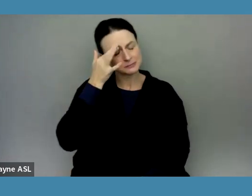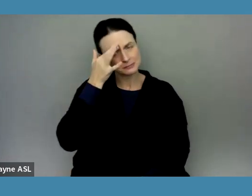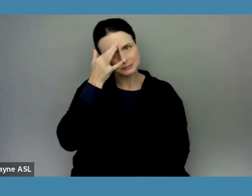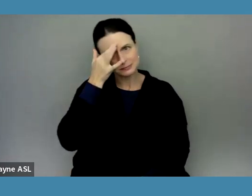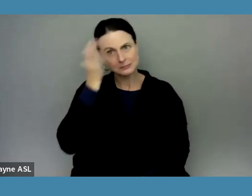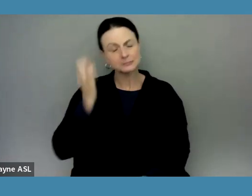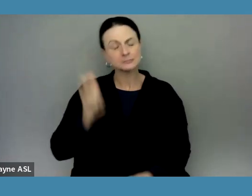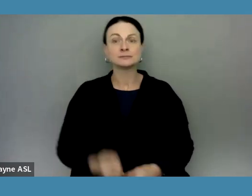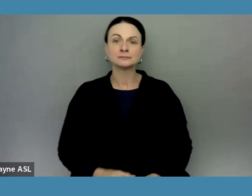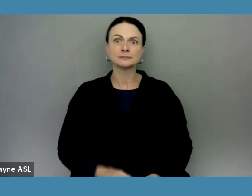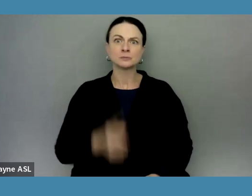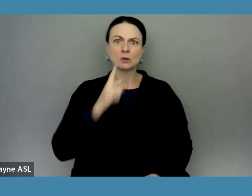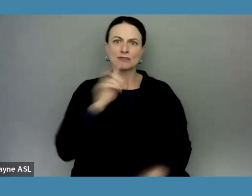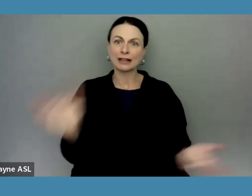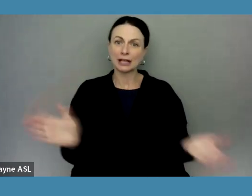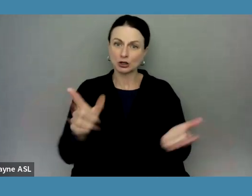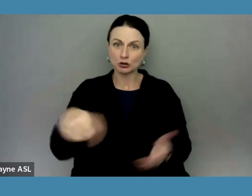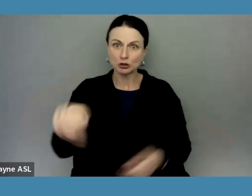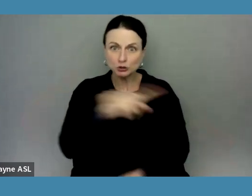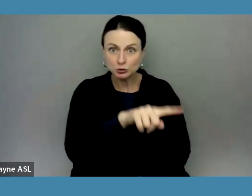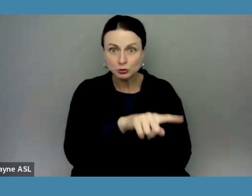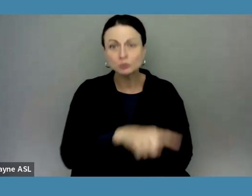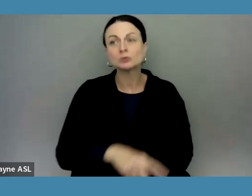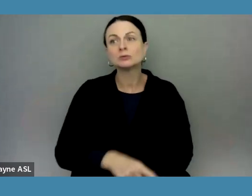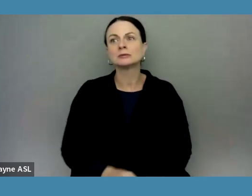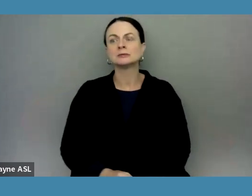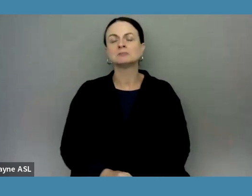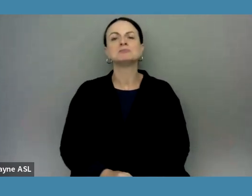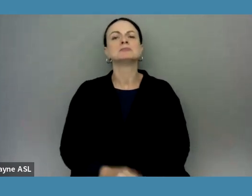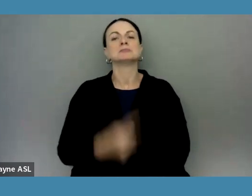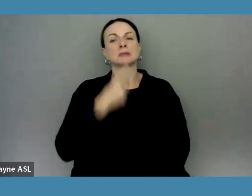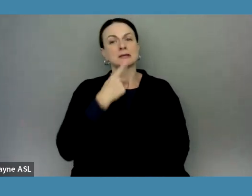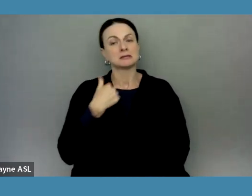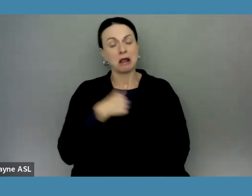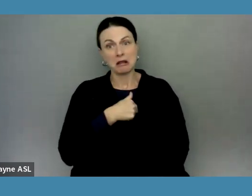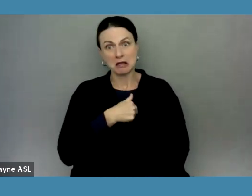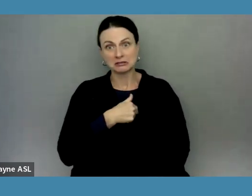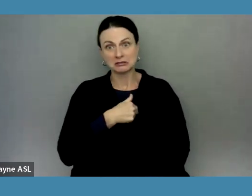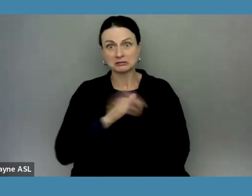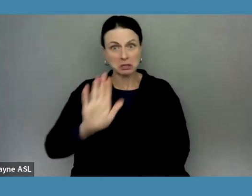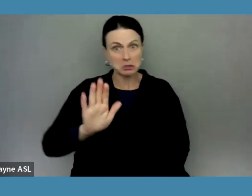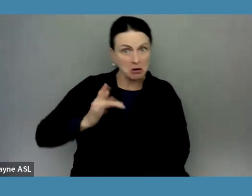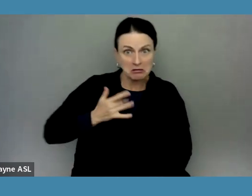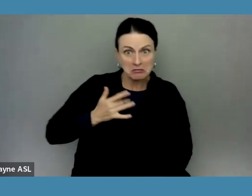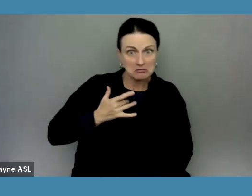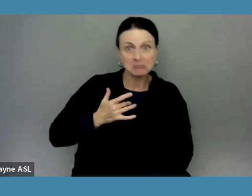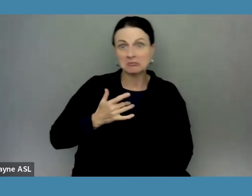We really encourage you to tell us how we did and you know, your feedback